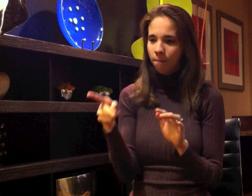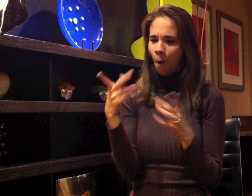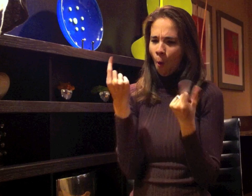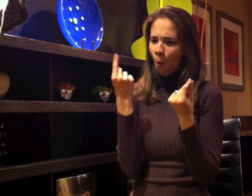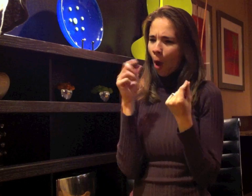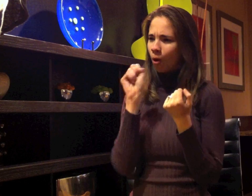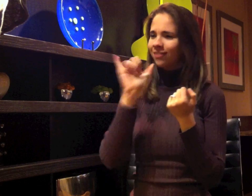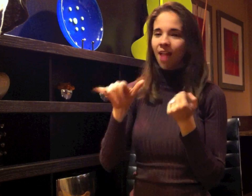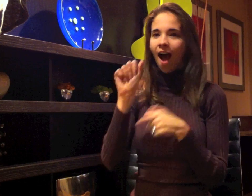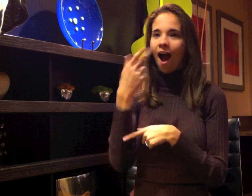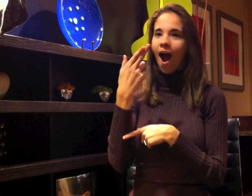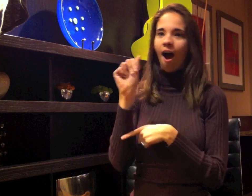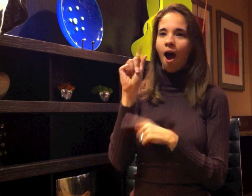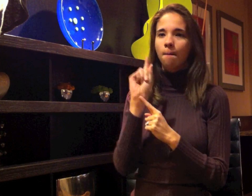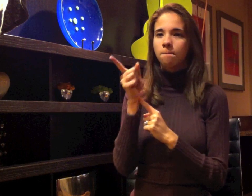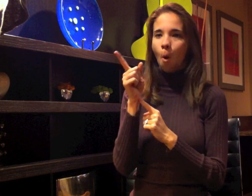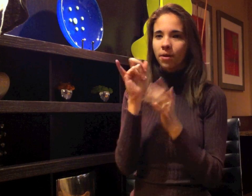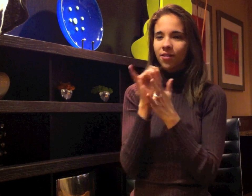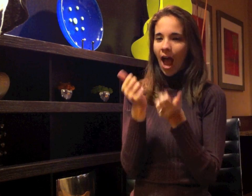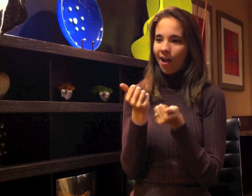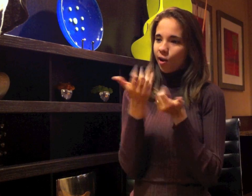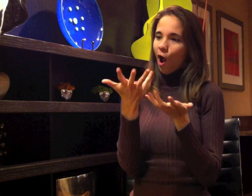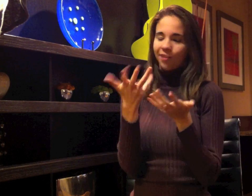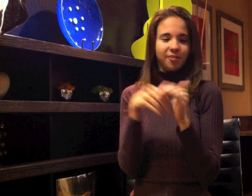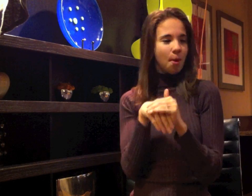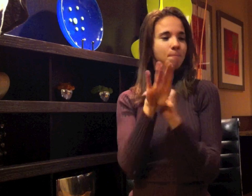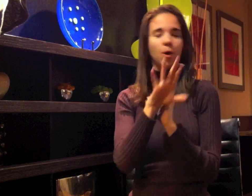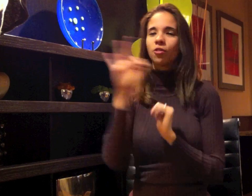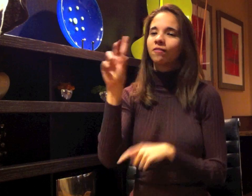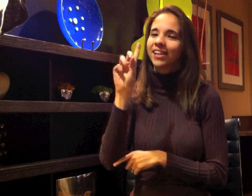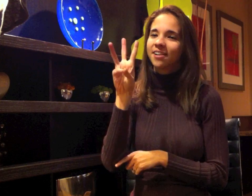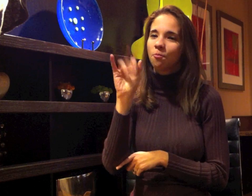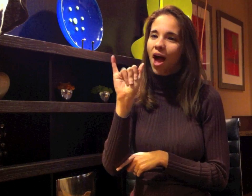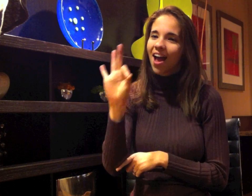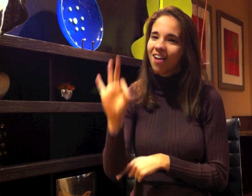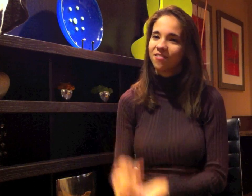What was the ah-ha moment that caused the birth of DWIF?